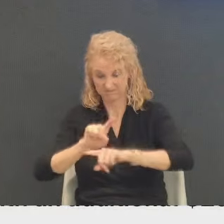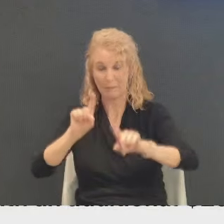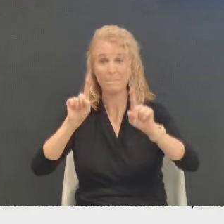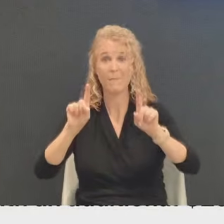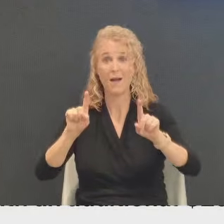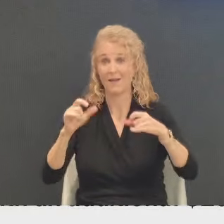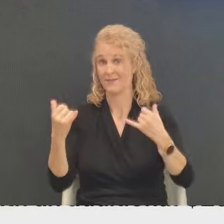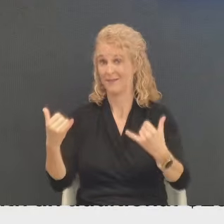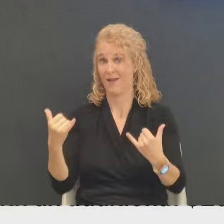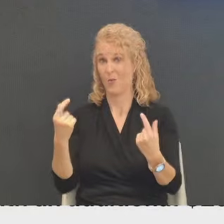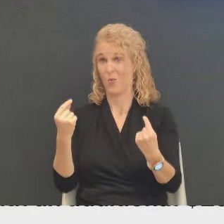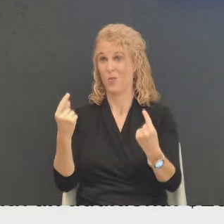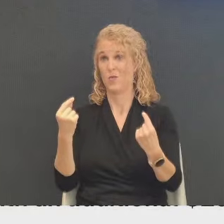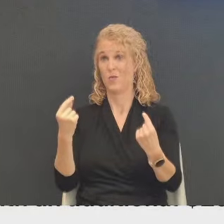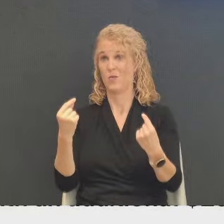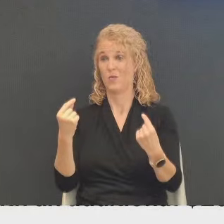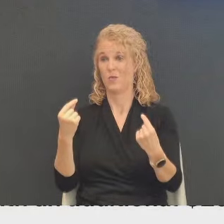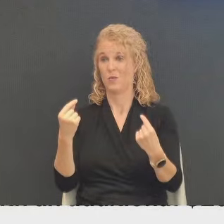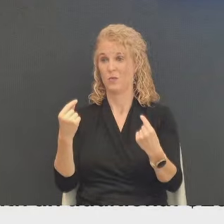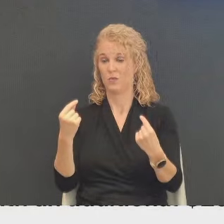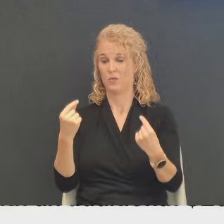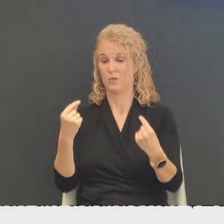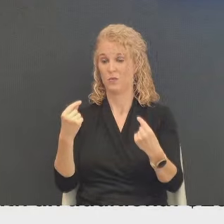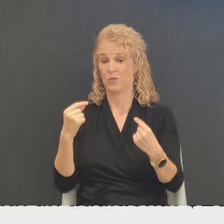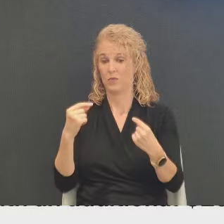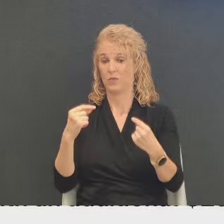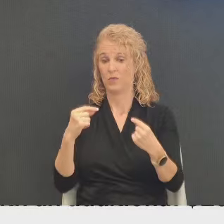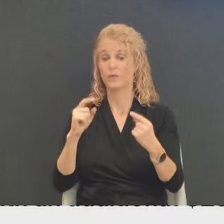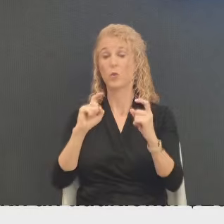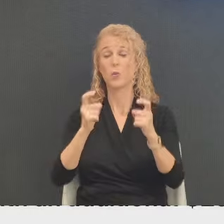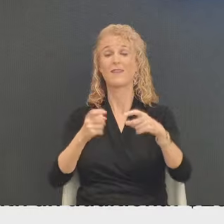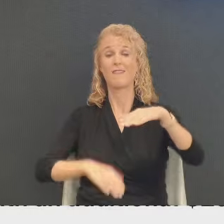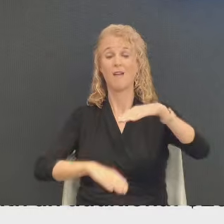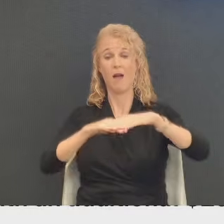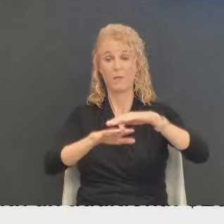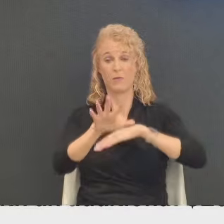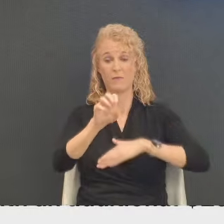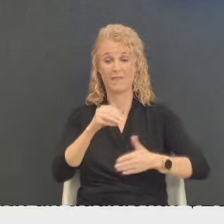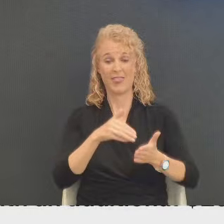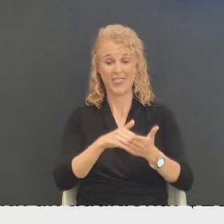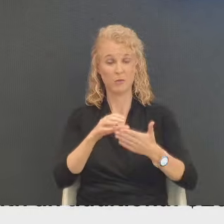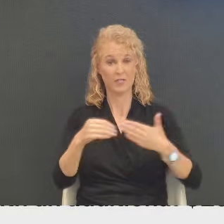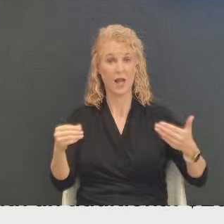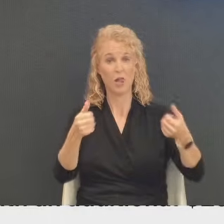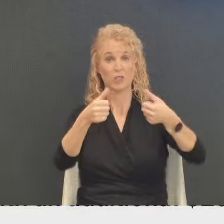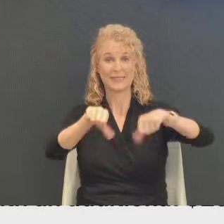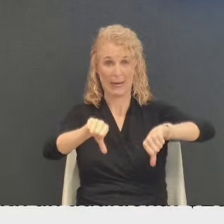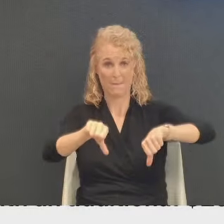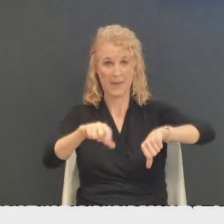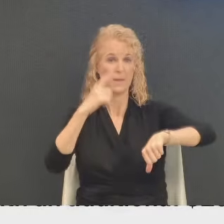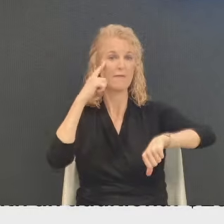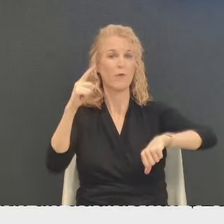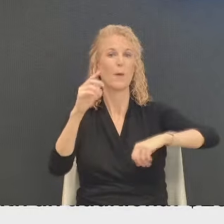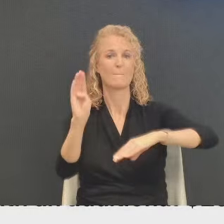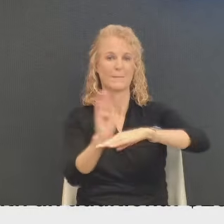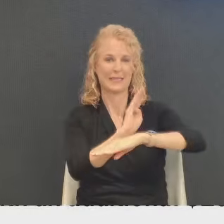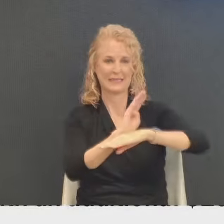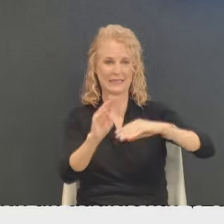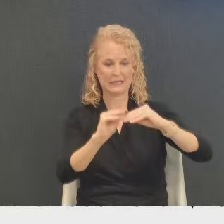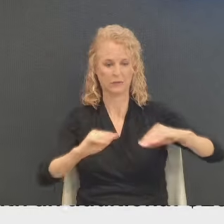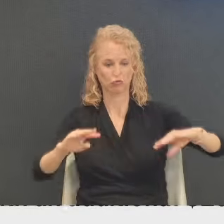we put up up to $50,000 on a down payment on a commercial property. One of the problems with